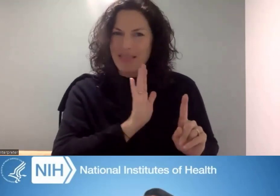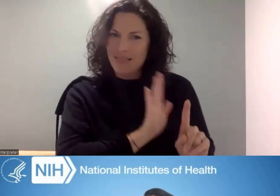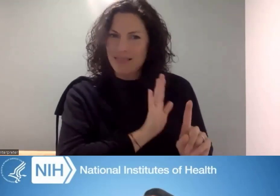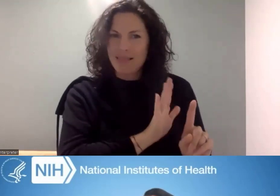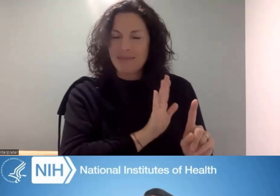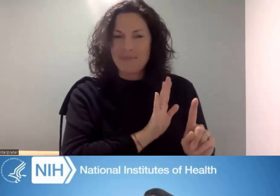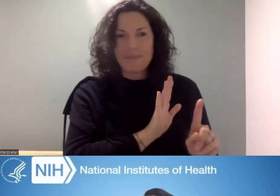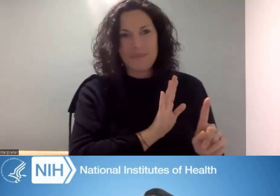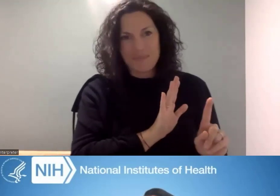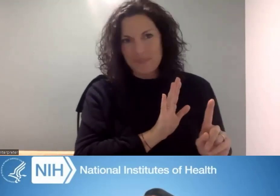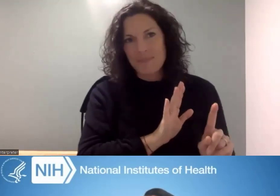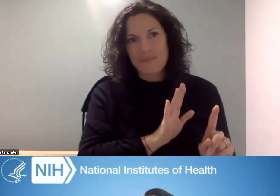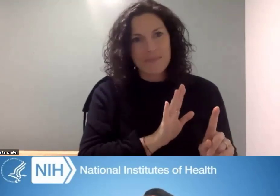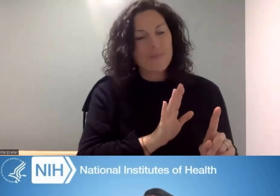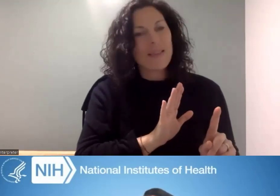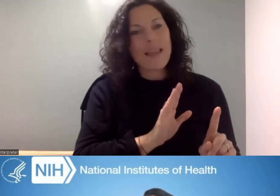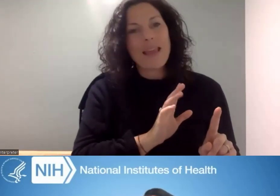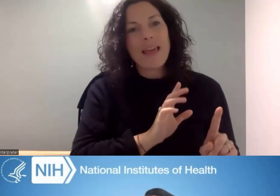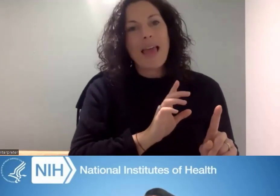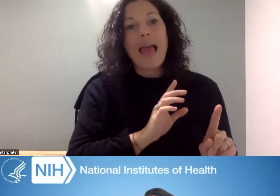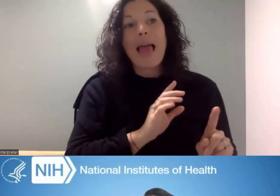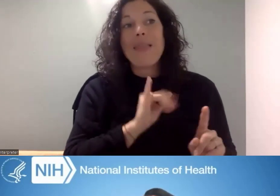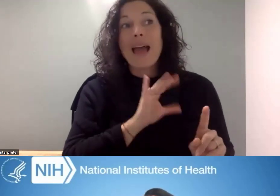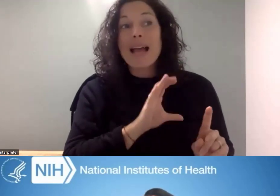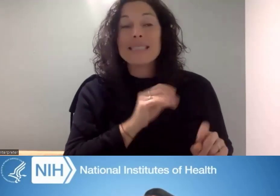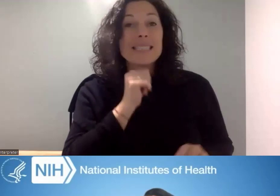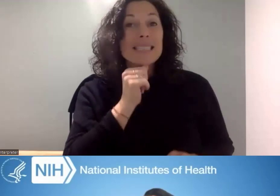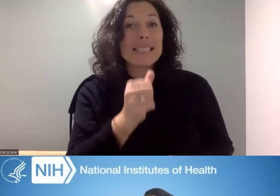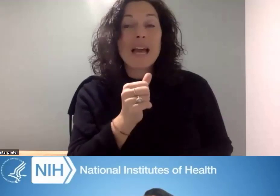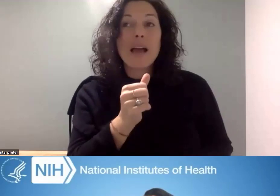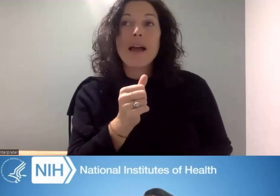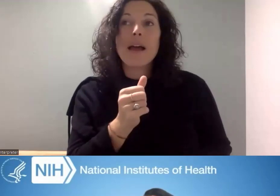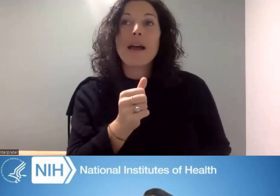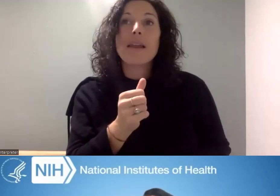and the institution also did not comply